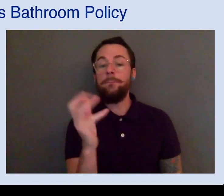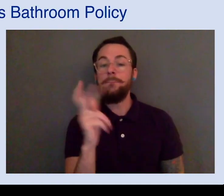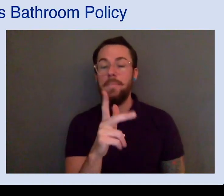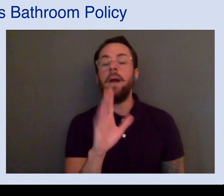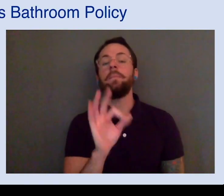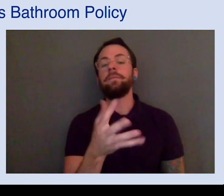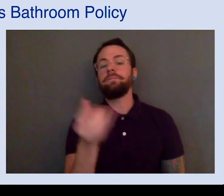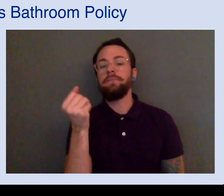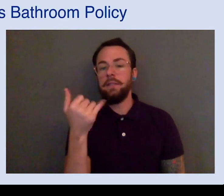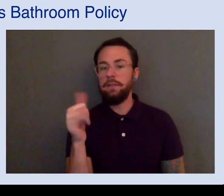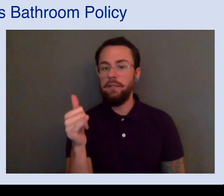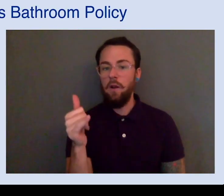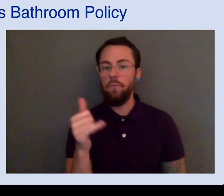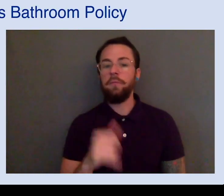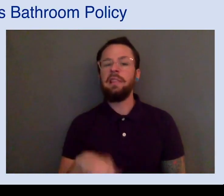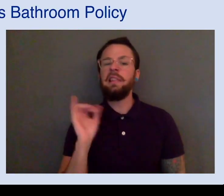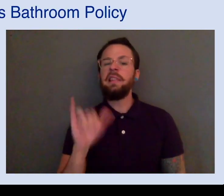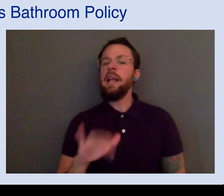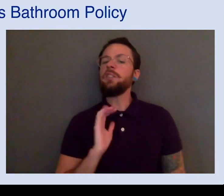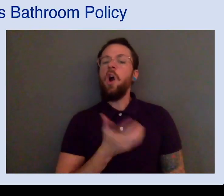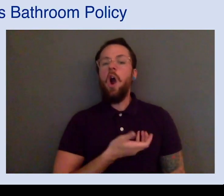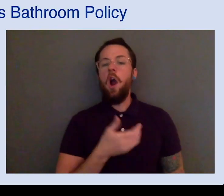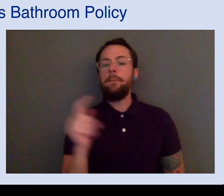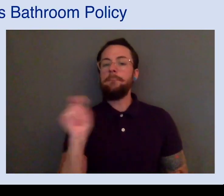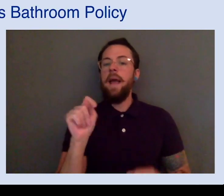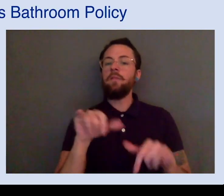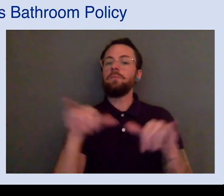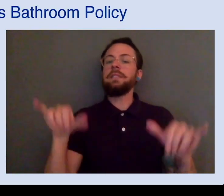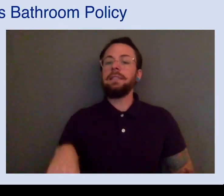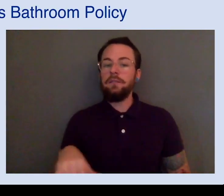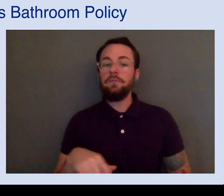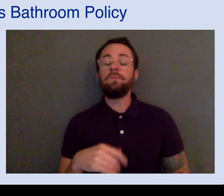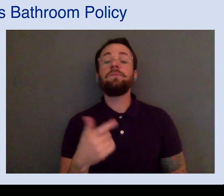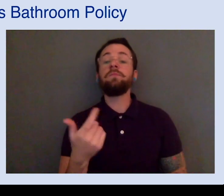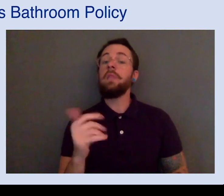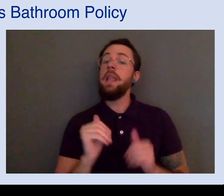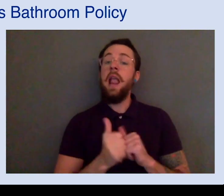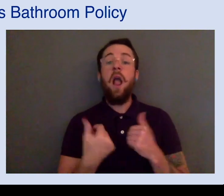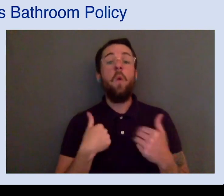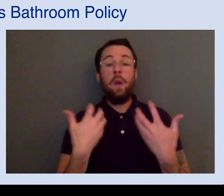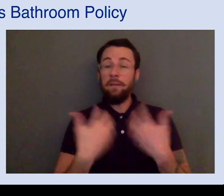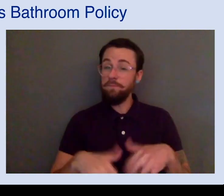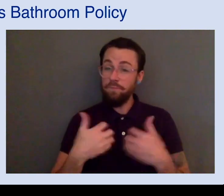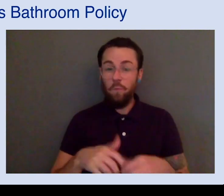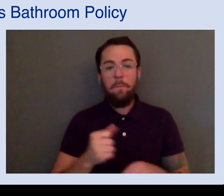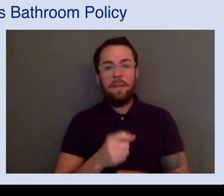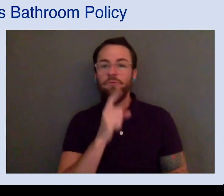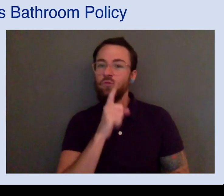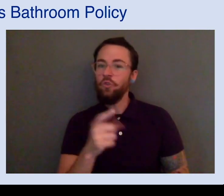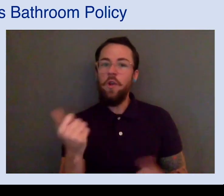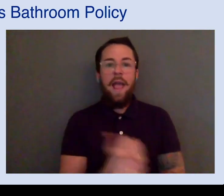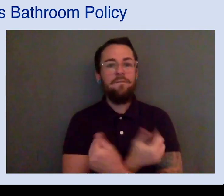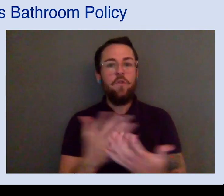So they wait a few moments until one of those people exits the bathroom, returns the tag and continues on.